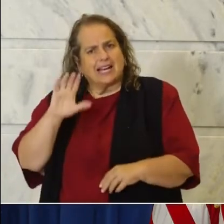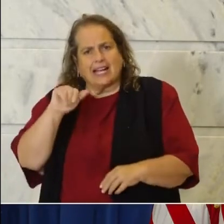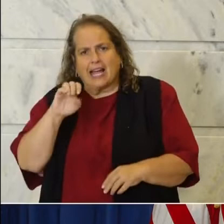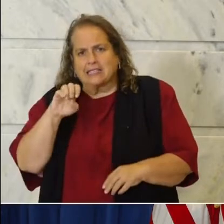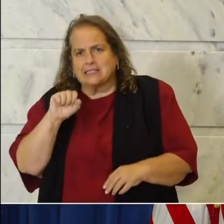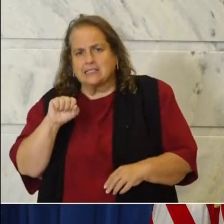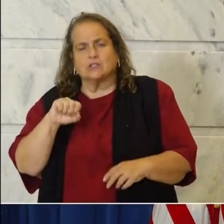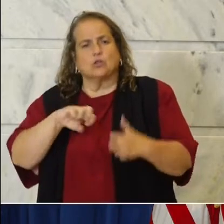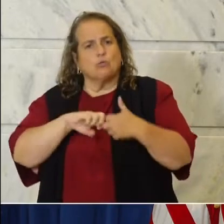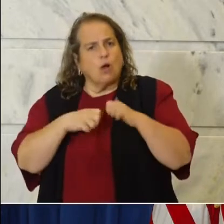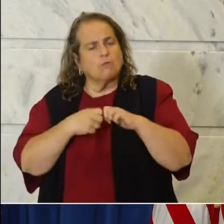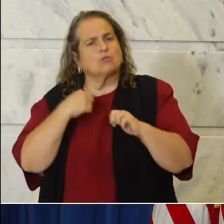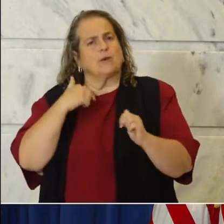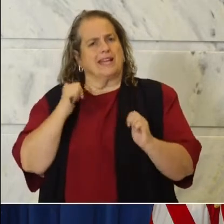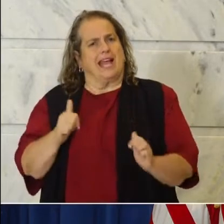to a new decrease.